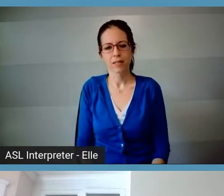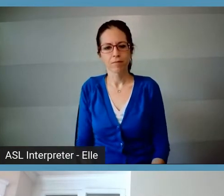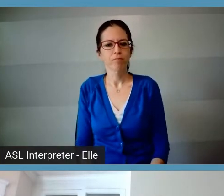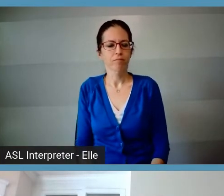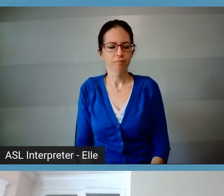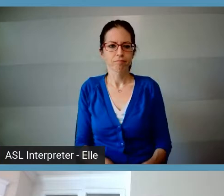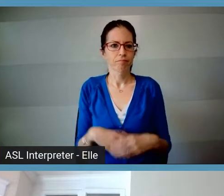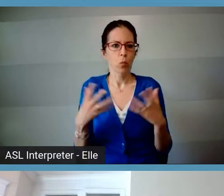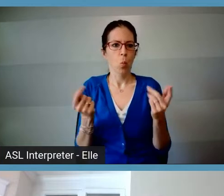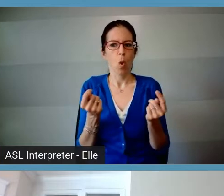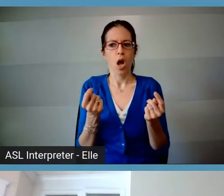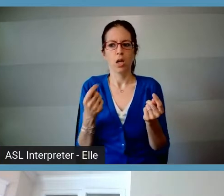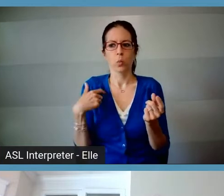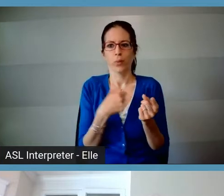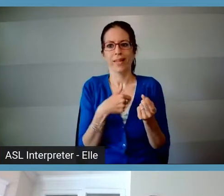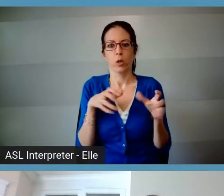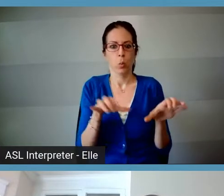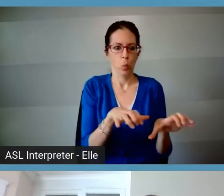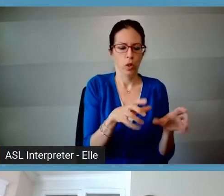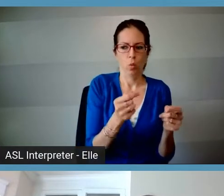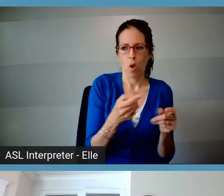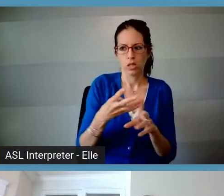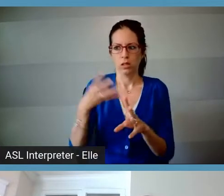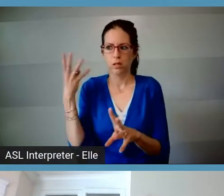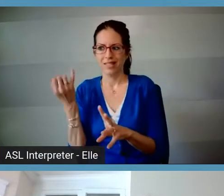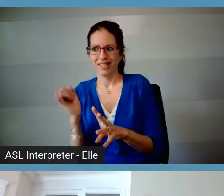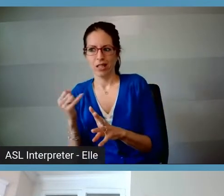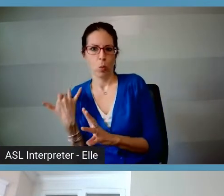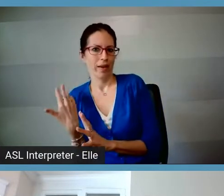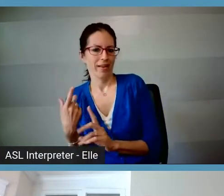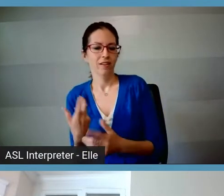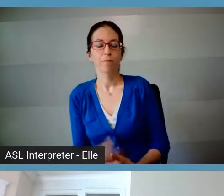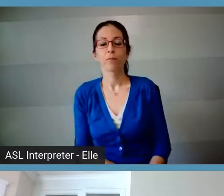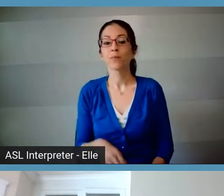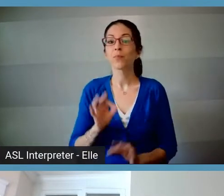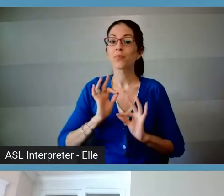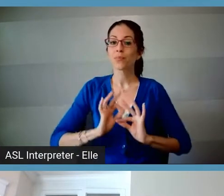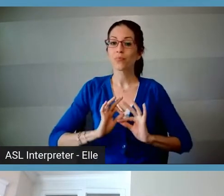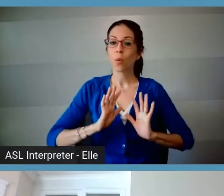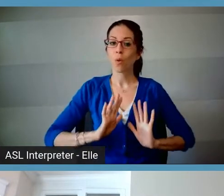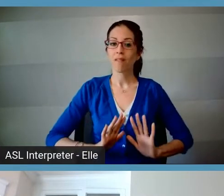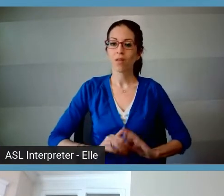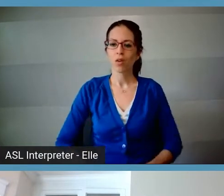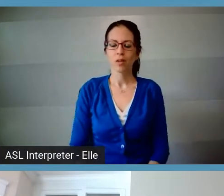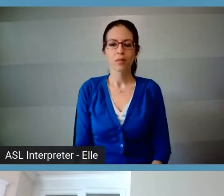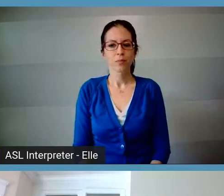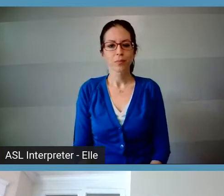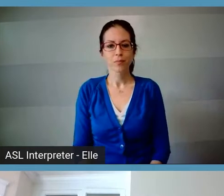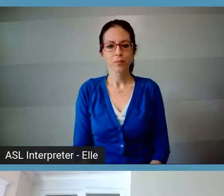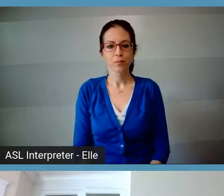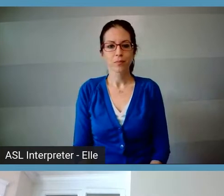in queue and was moving.